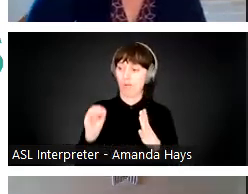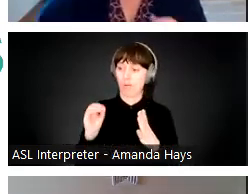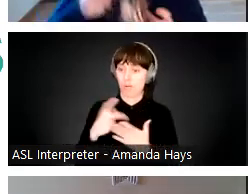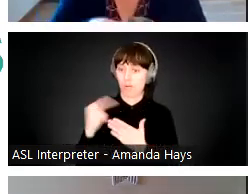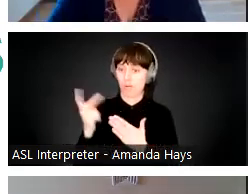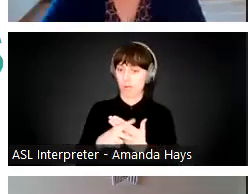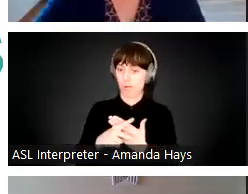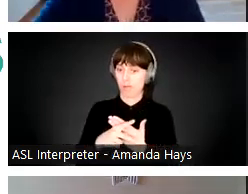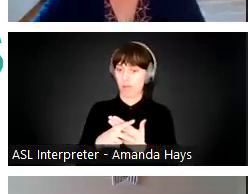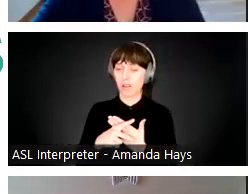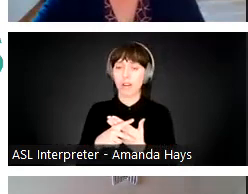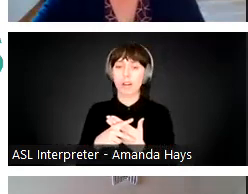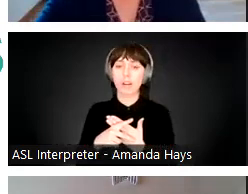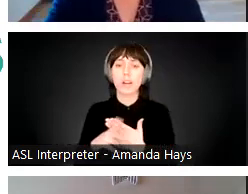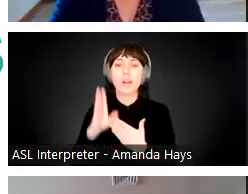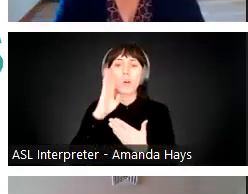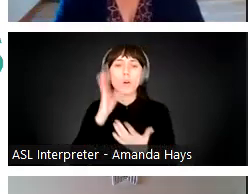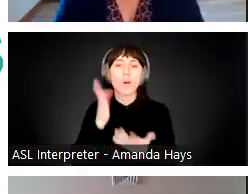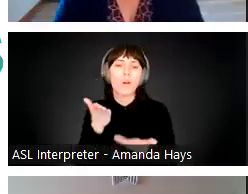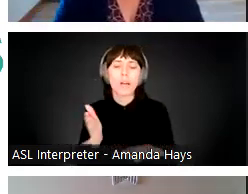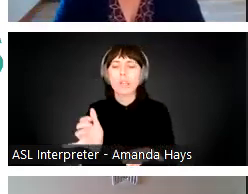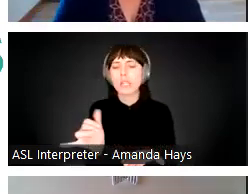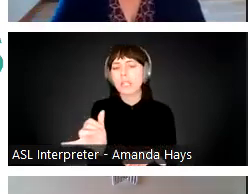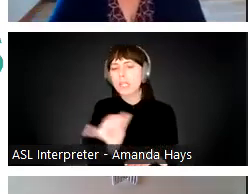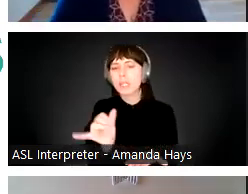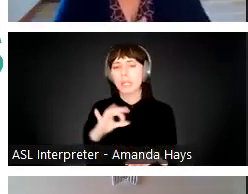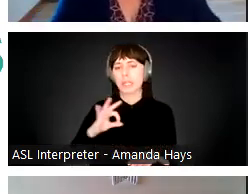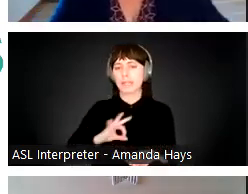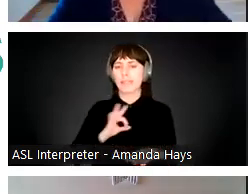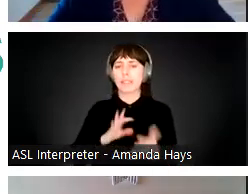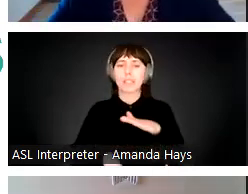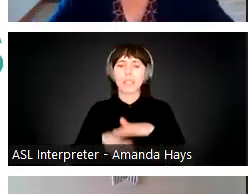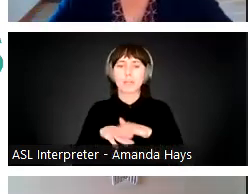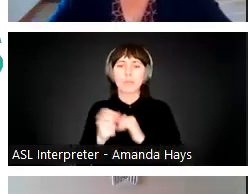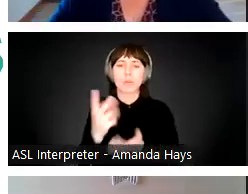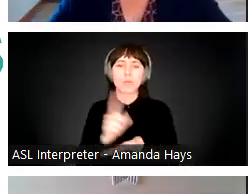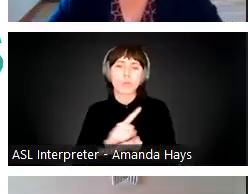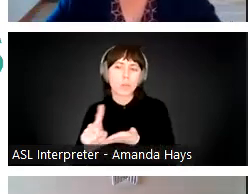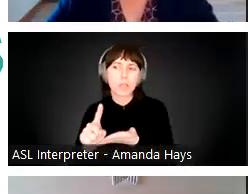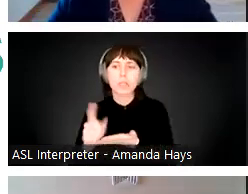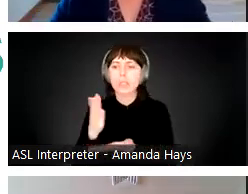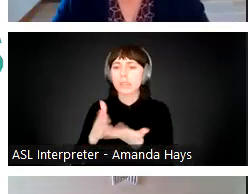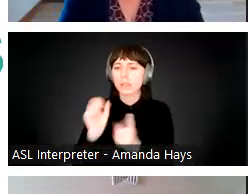going to offer a similar sort of entitlement of up to 12 weeks, and in